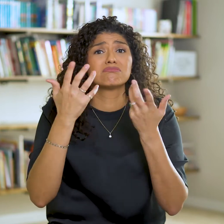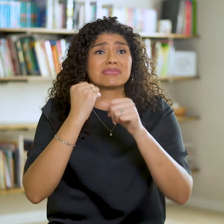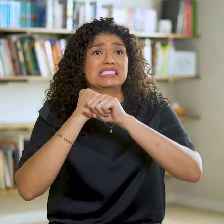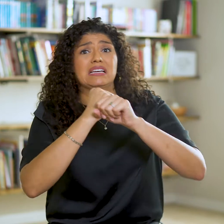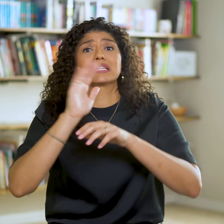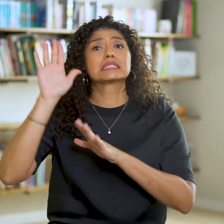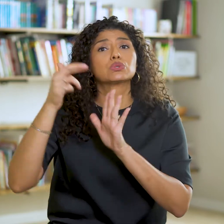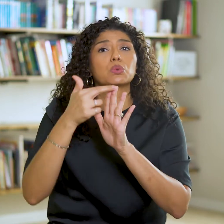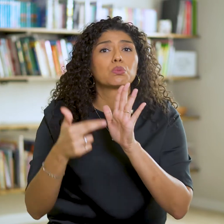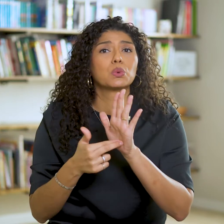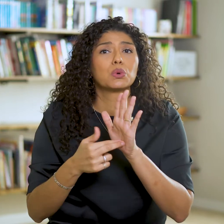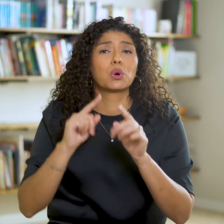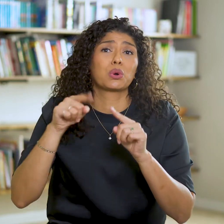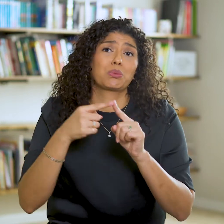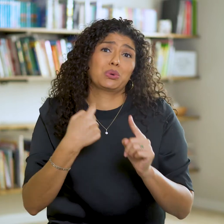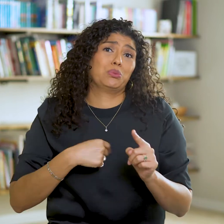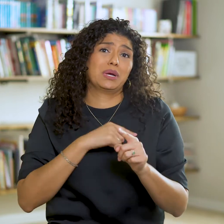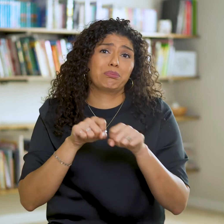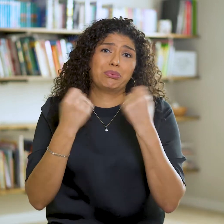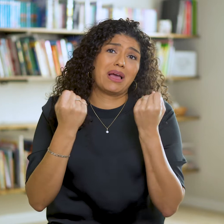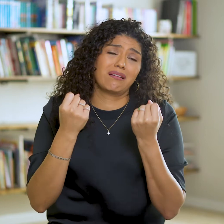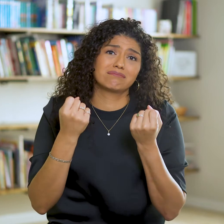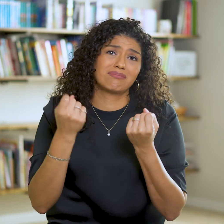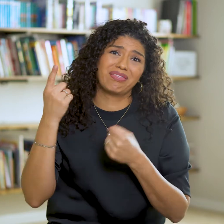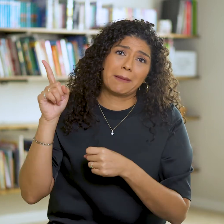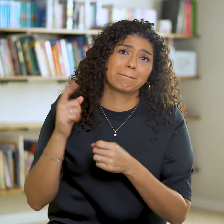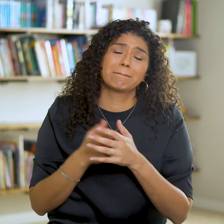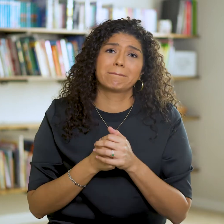stand by His rules when we violate them.